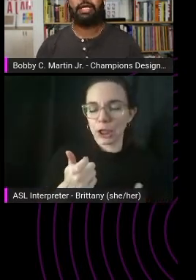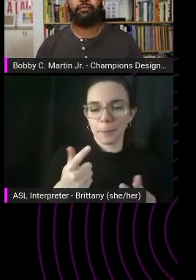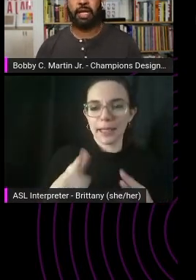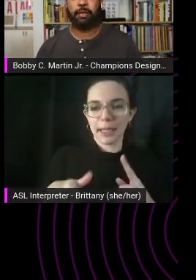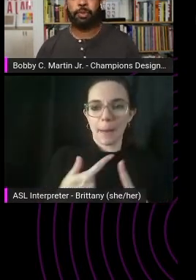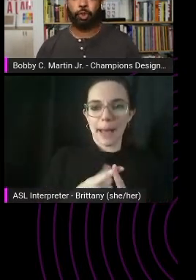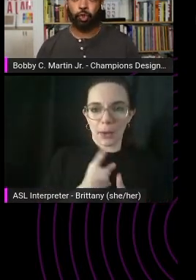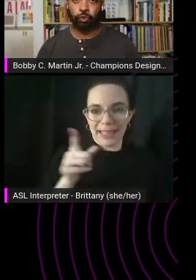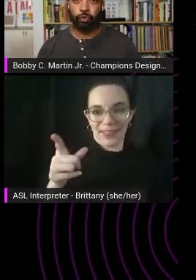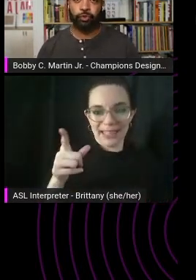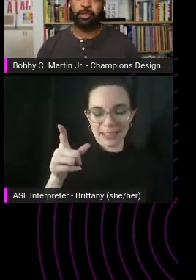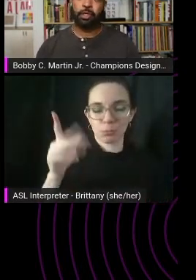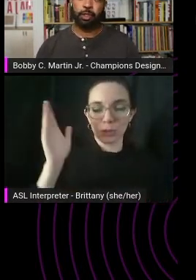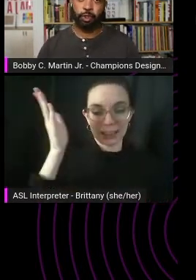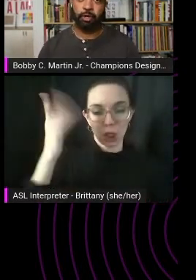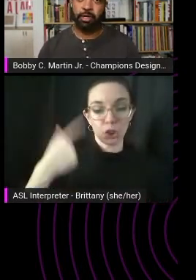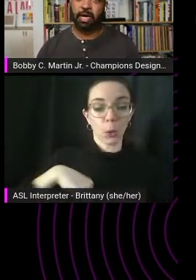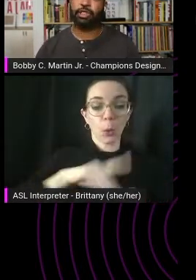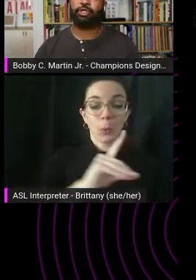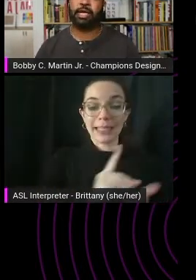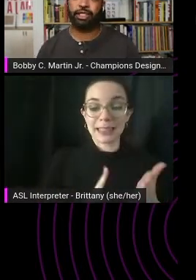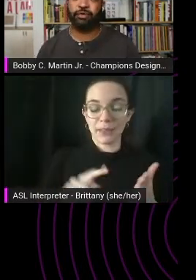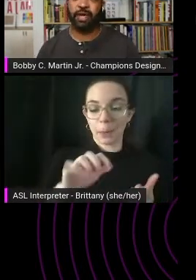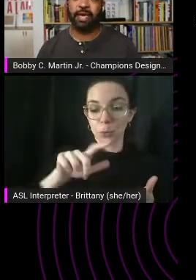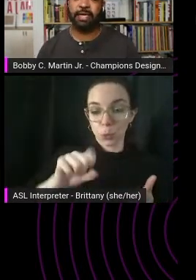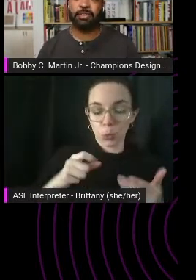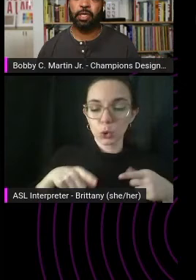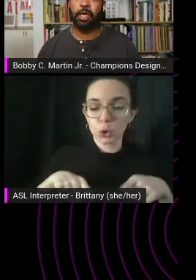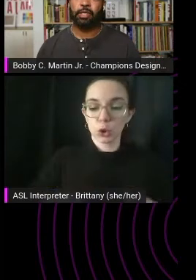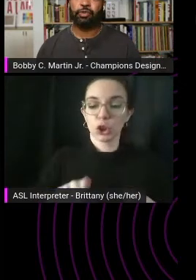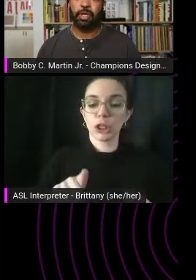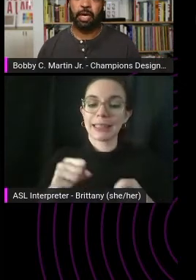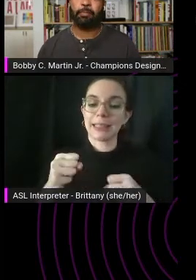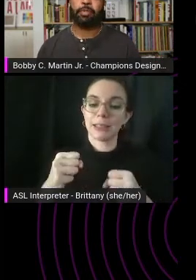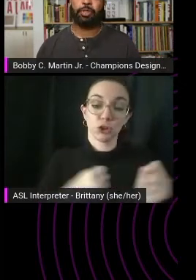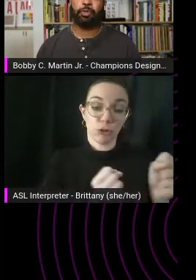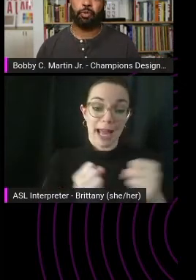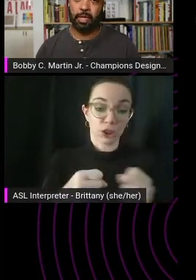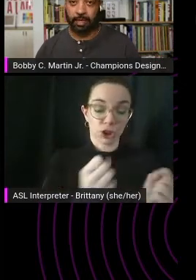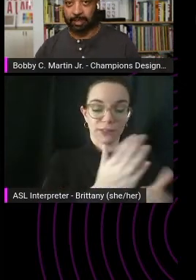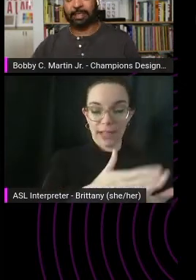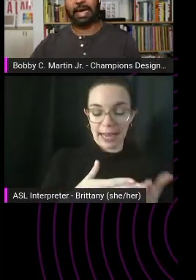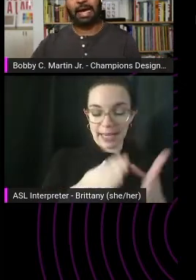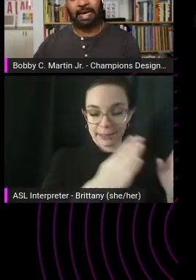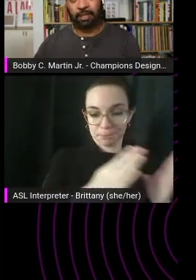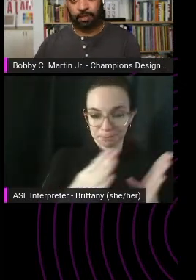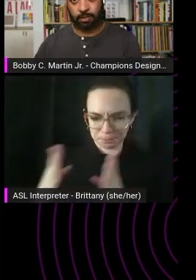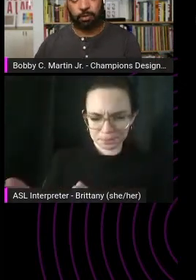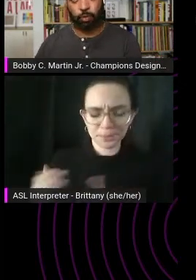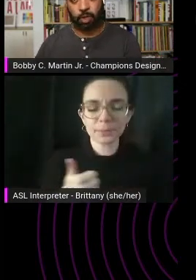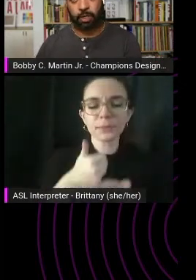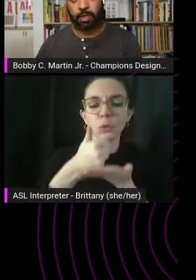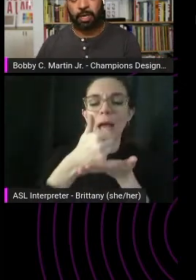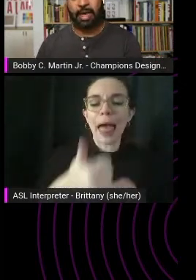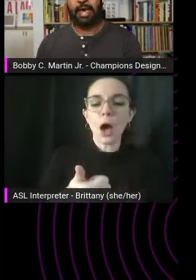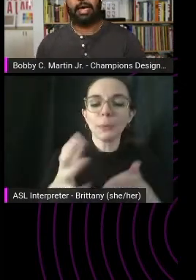we develop tools during our strategy phase to help to guide the work